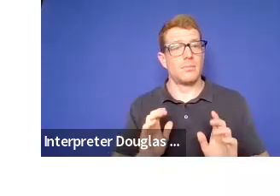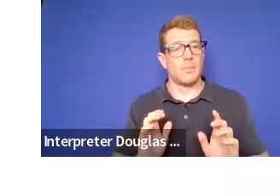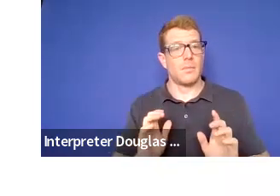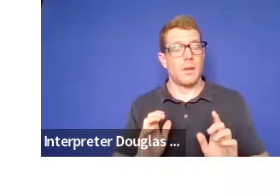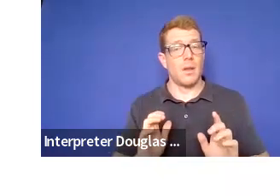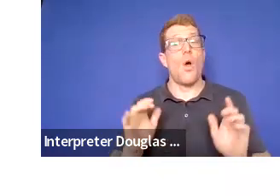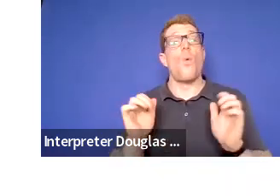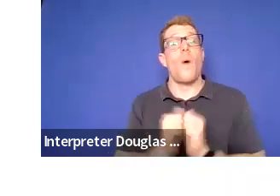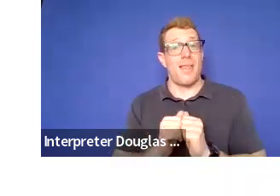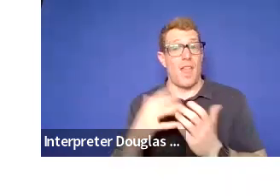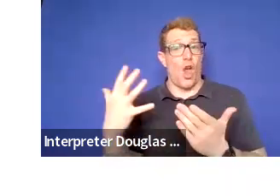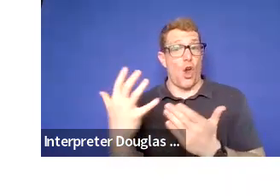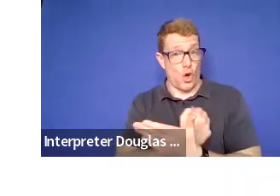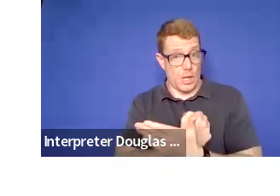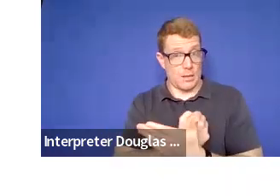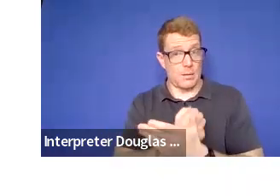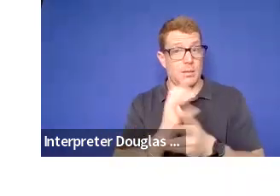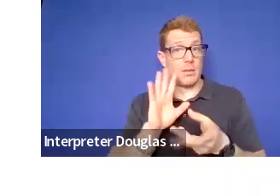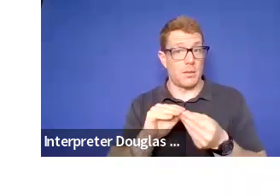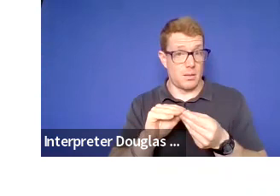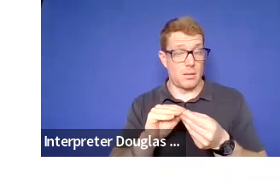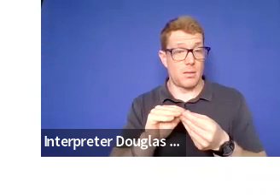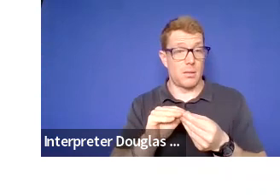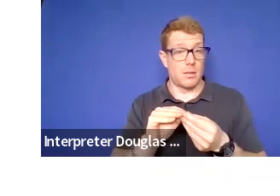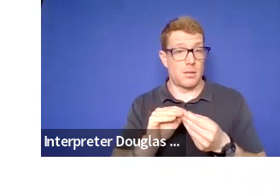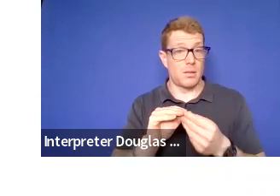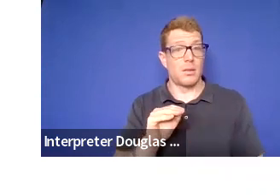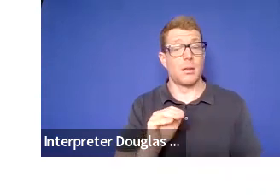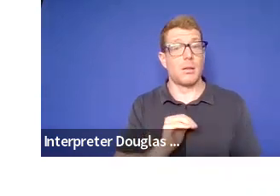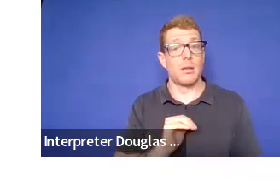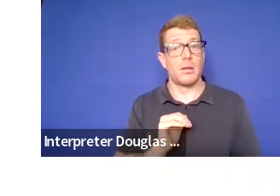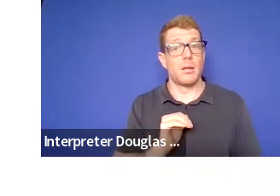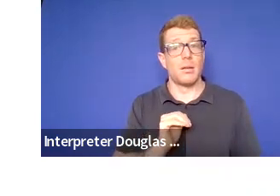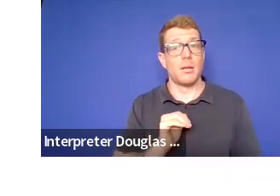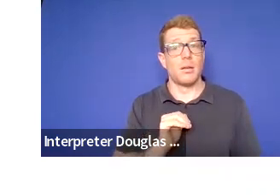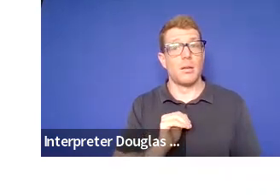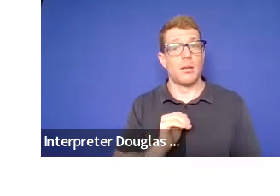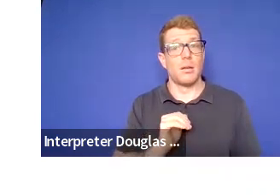So with earnings